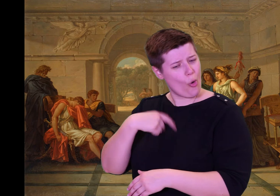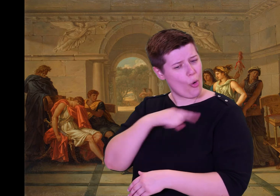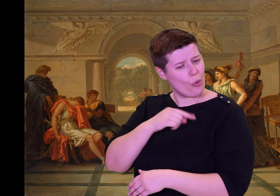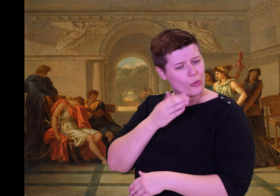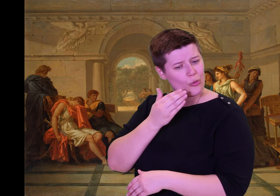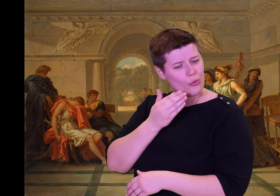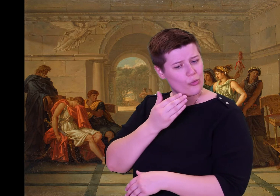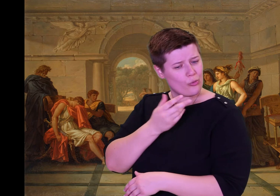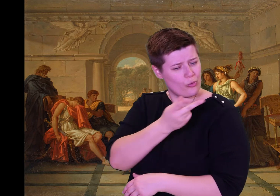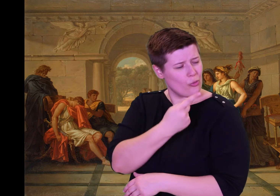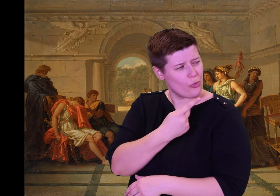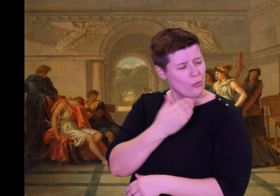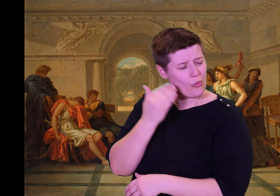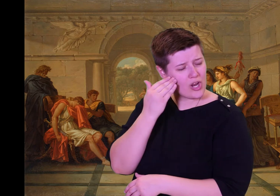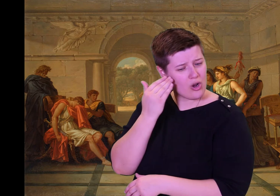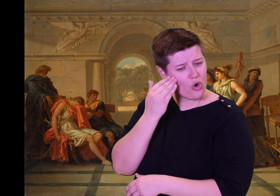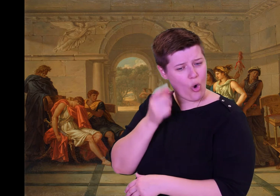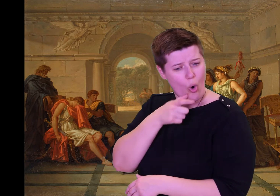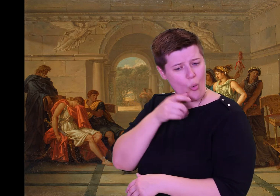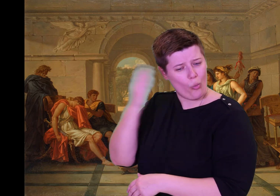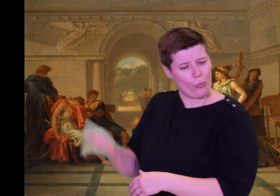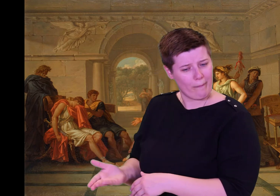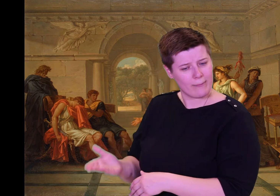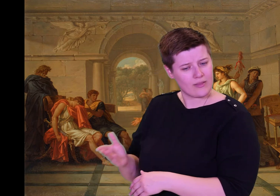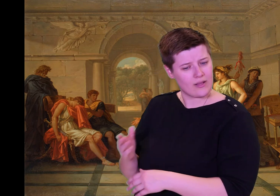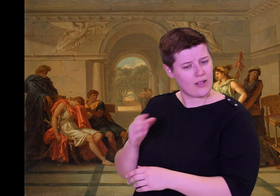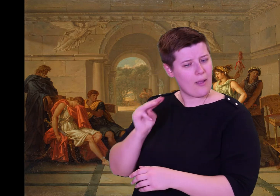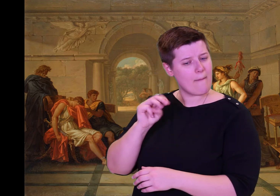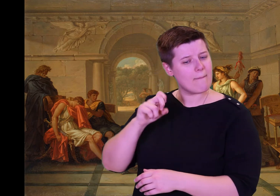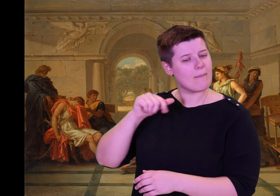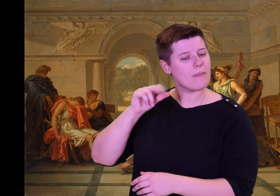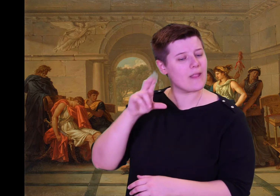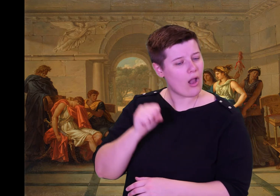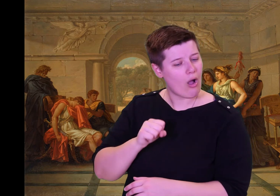spoke of his father or to ask.